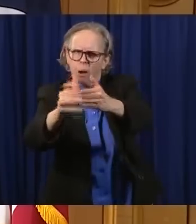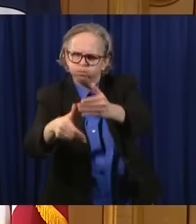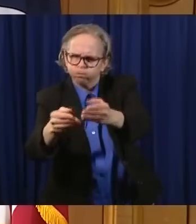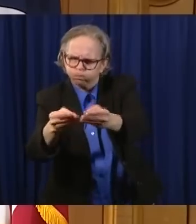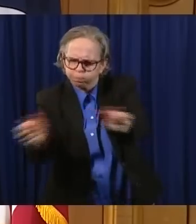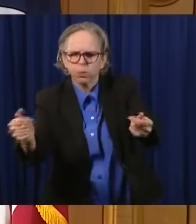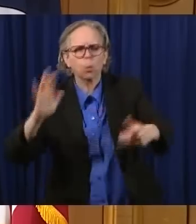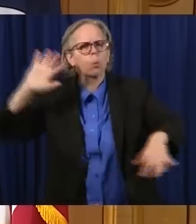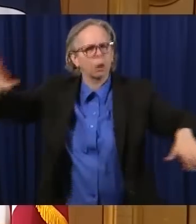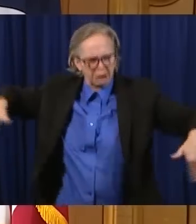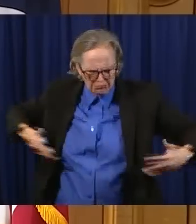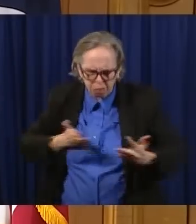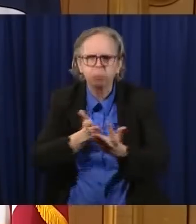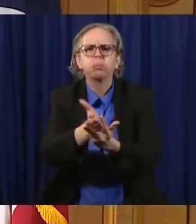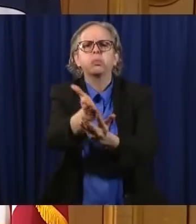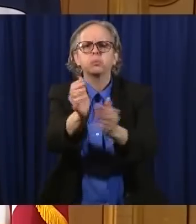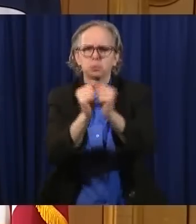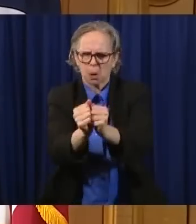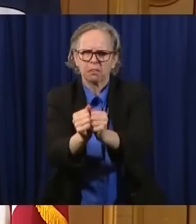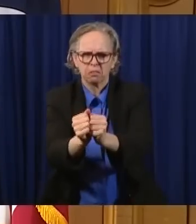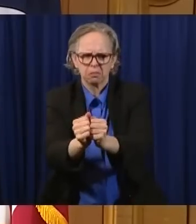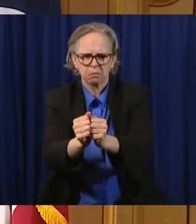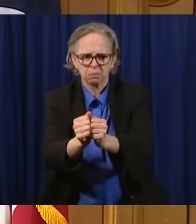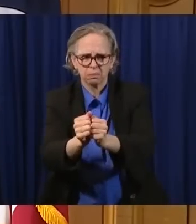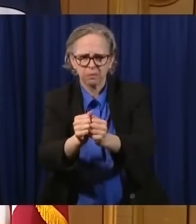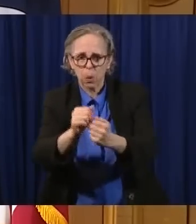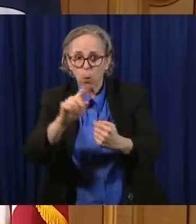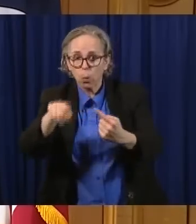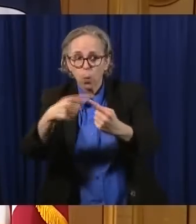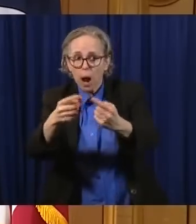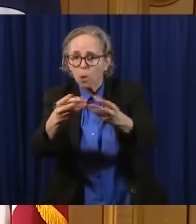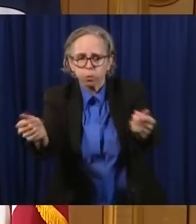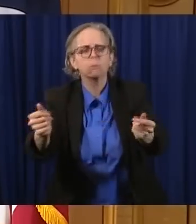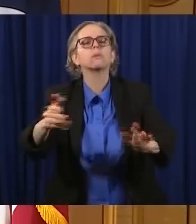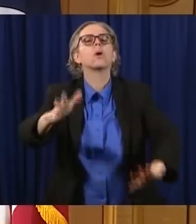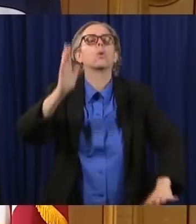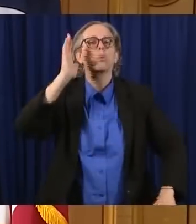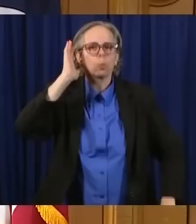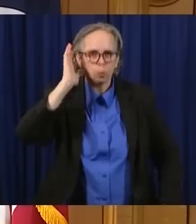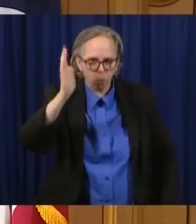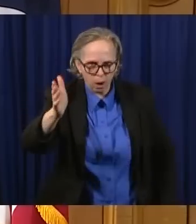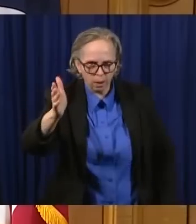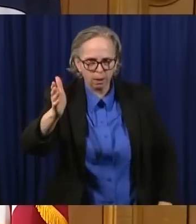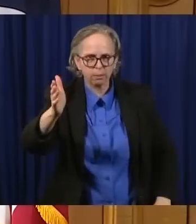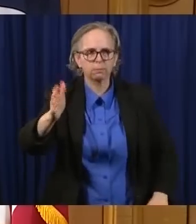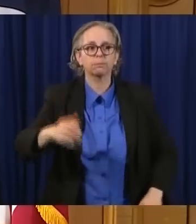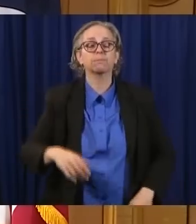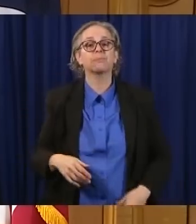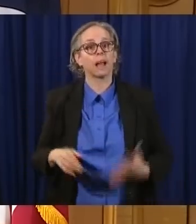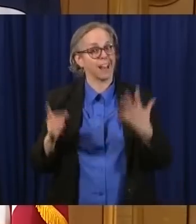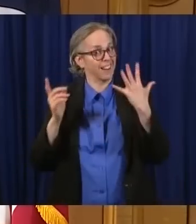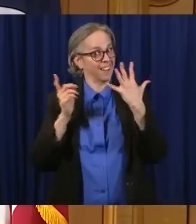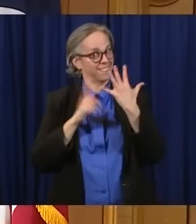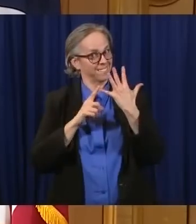TIME, LIVING WITH COVID-19 IS NOT GOING TO LAST FOREVER. WE'LL GET THROUGH THIS.